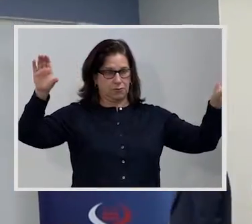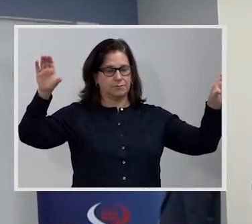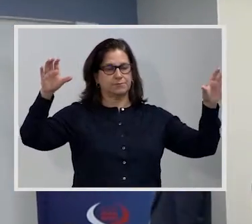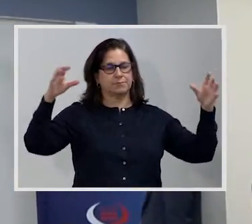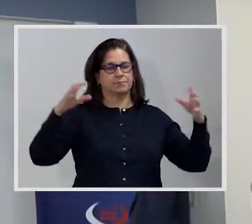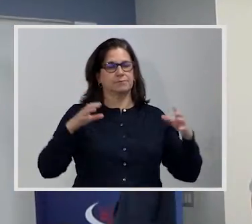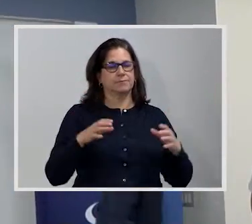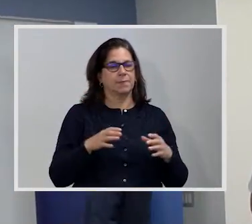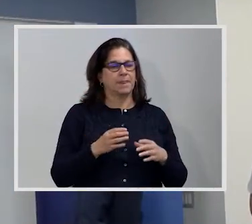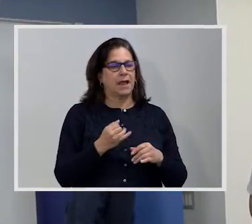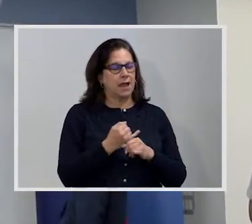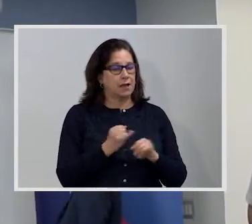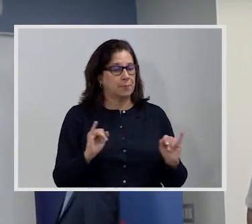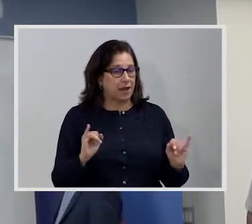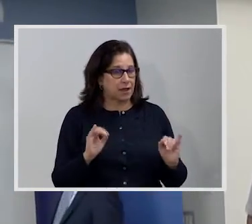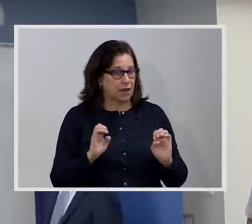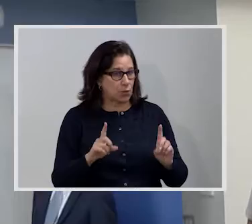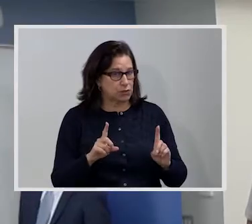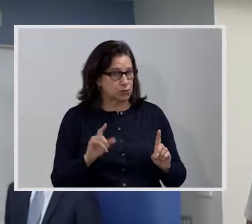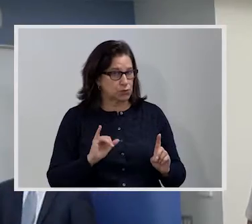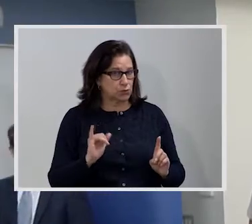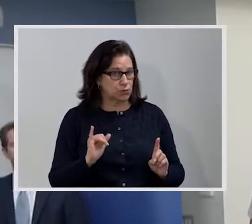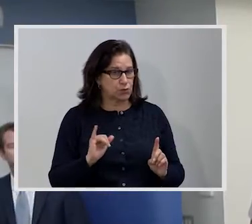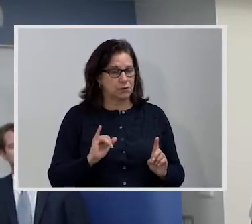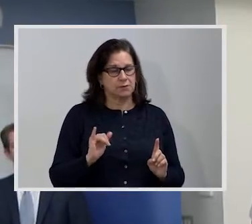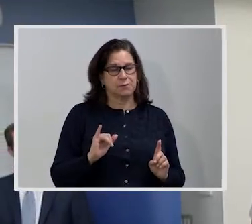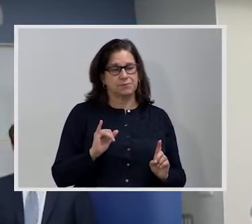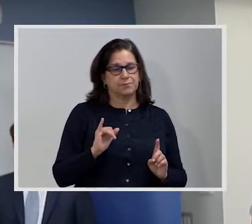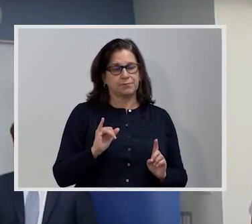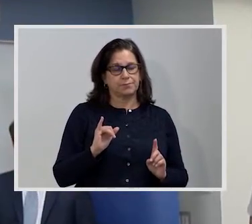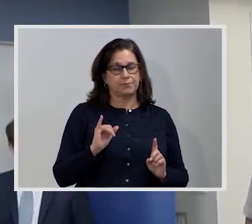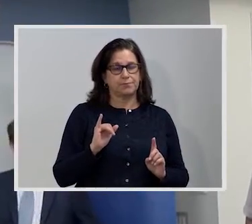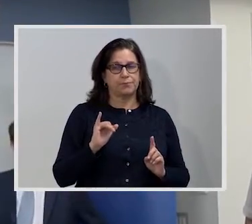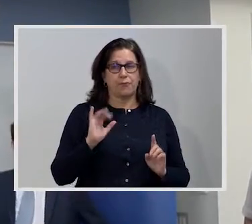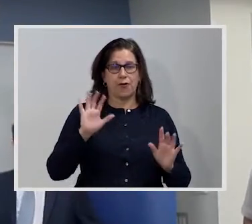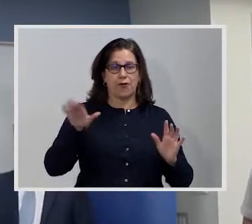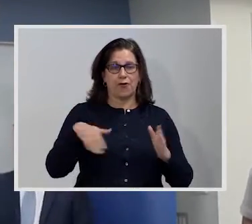EDUCATION RIGHT IN THIS CITY FOR A HUGE NUMBER OF REASONS.